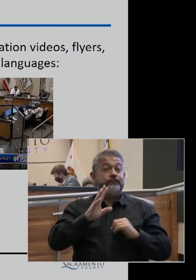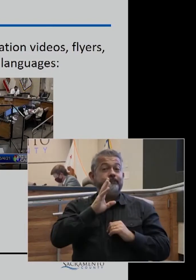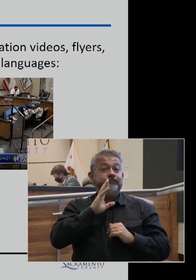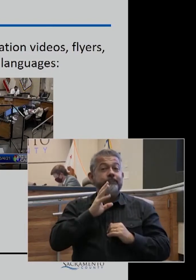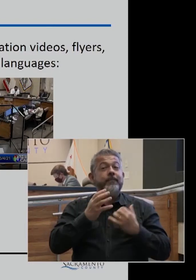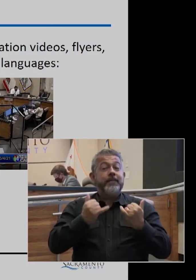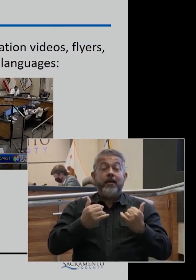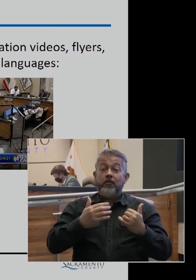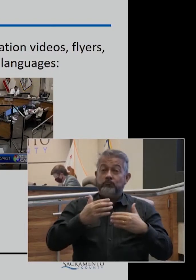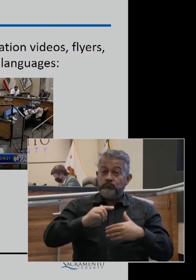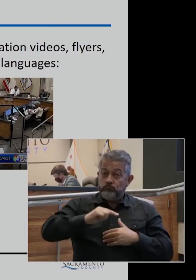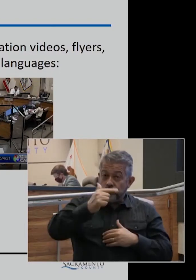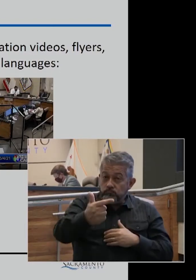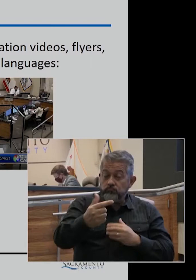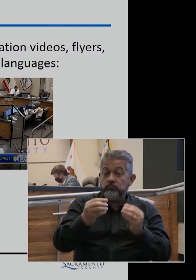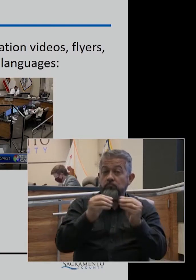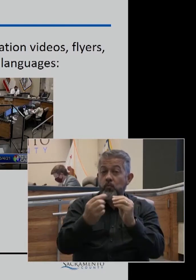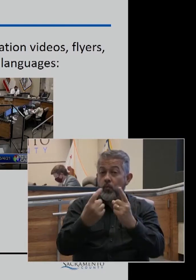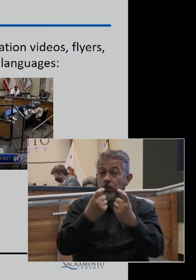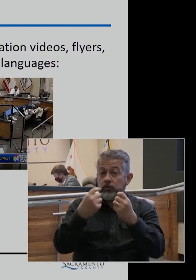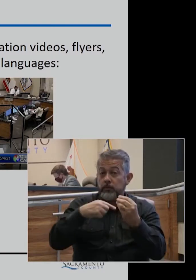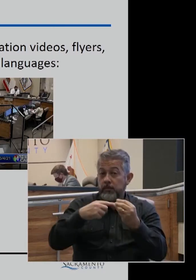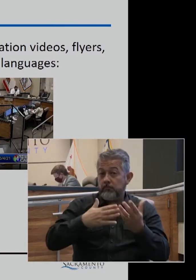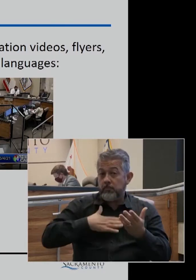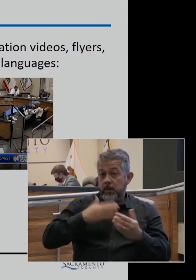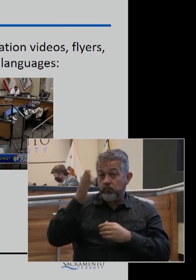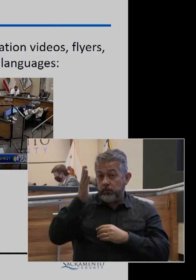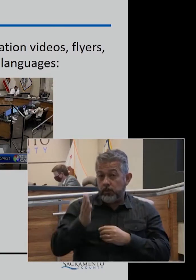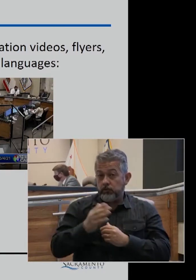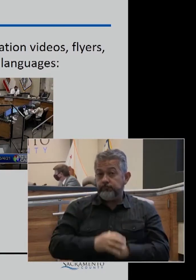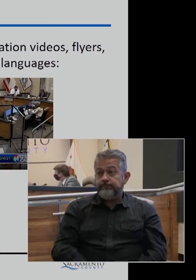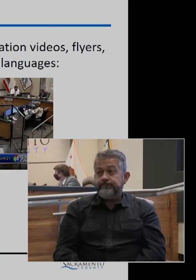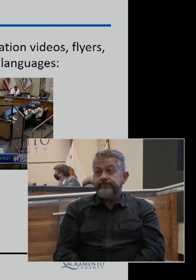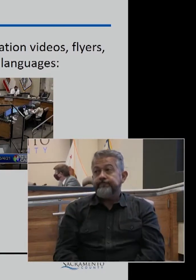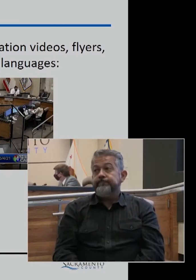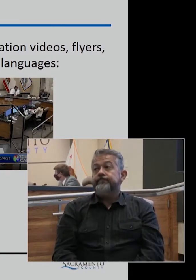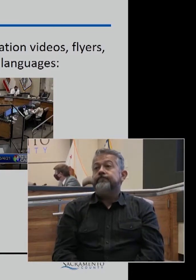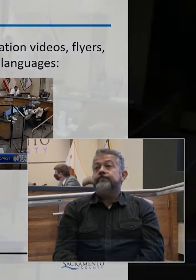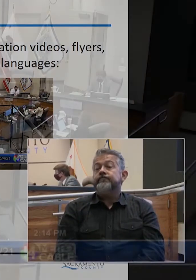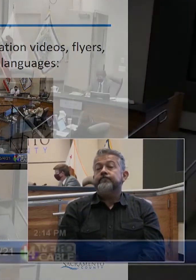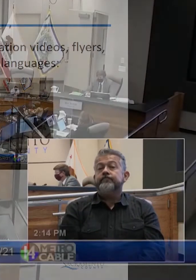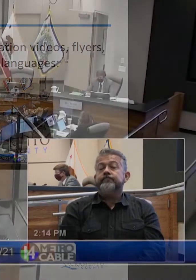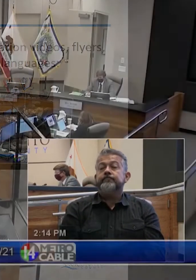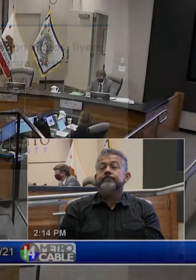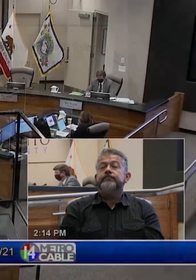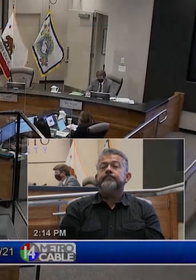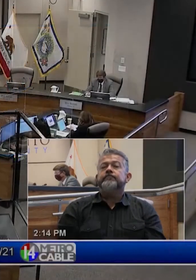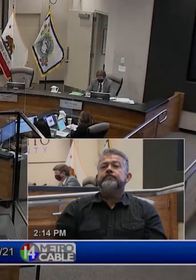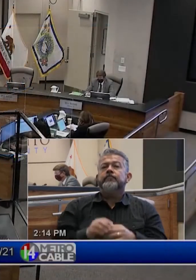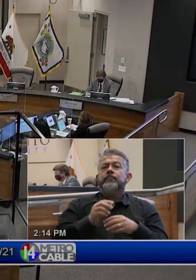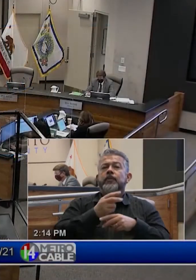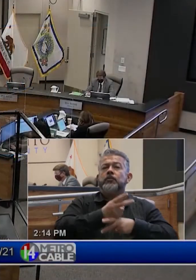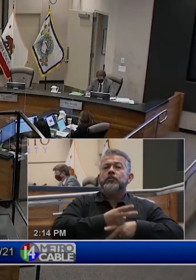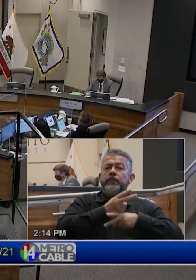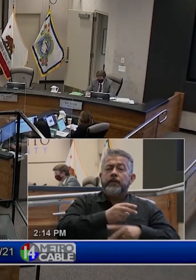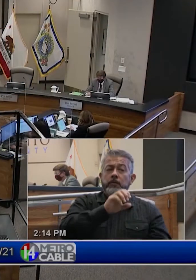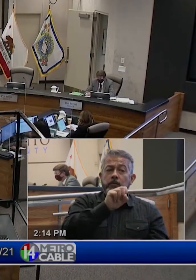THAT CONCLUDES MY PRESENTATION AND I'M HAPPY TO TAKE ANY AND I'M HAPPY TO TAKE ANY QUESTIONS YOU MIGHT HAVE. QUESTIONS YOU MIGHT HAVE. >> SUPERVISOR SERNA AND KENNEDY SUPERVISOR SERNA AND KENNEDY DO YOU HAVE QUESTIONS AT THIS DO YOU HAVE QUESTIONS AT THIS TIME?